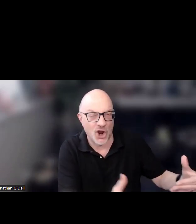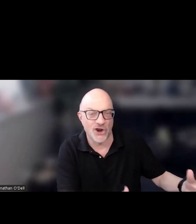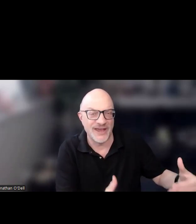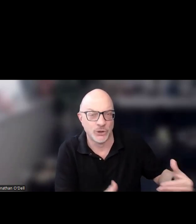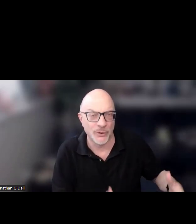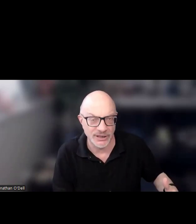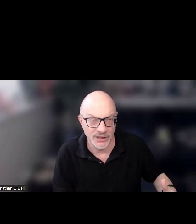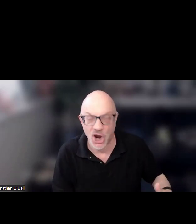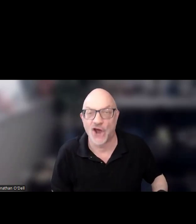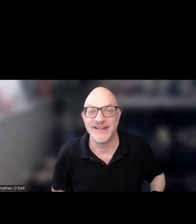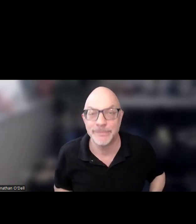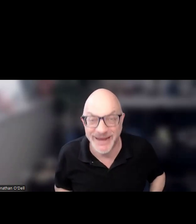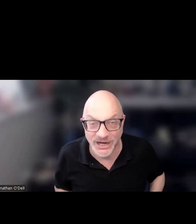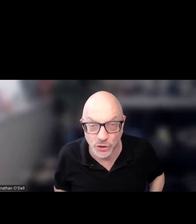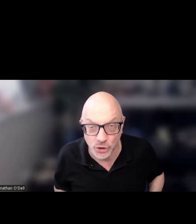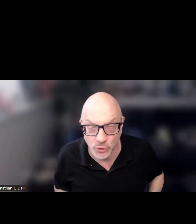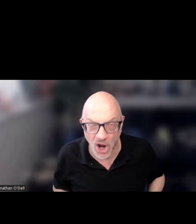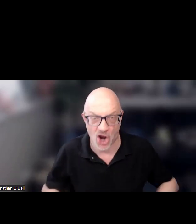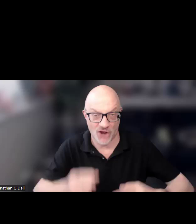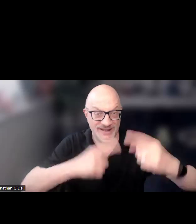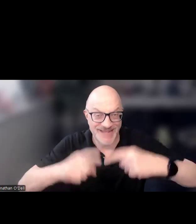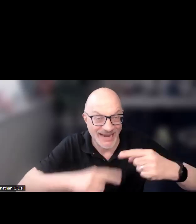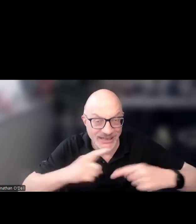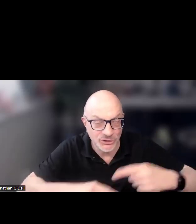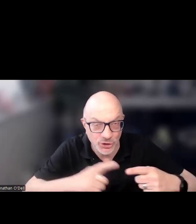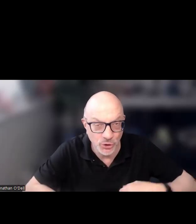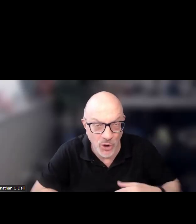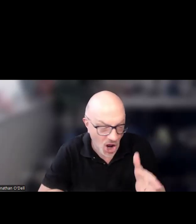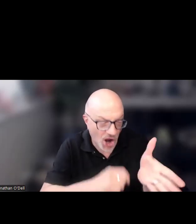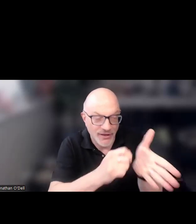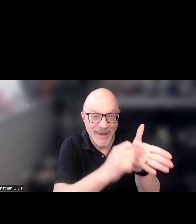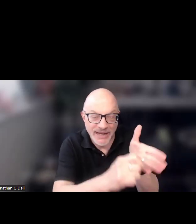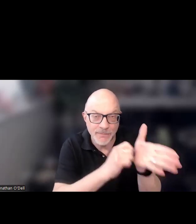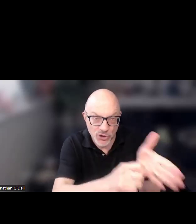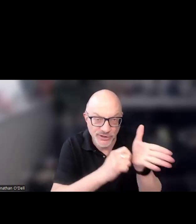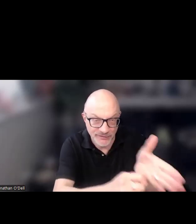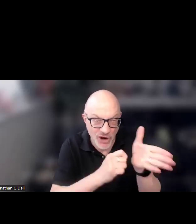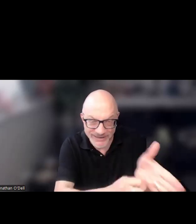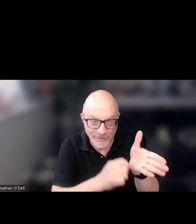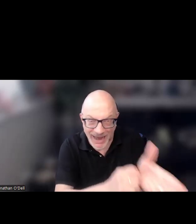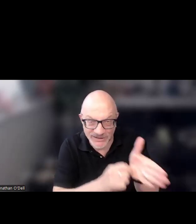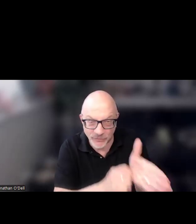tell me you have a Deaf person in front of you, what are they Are they speaking to you? Are they signing?